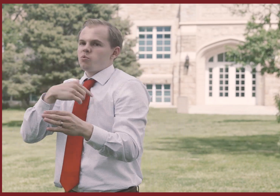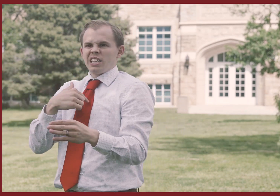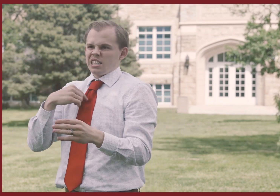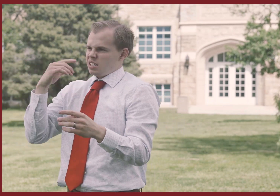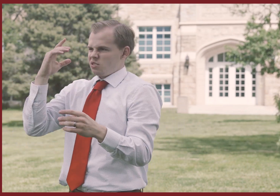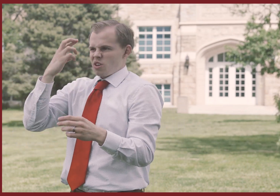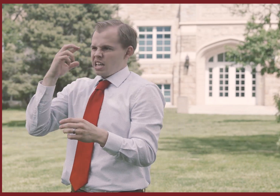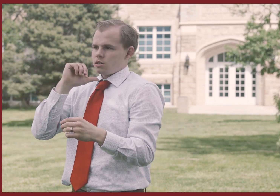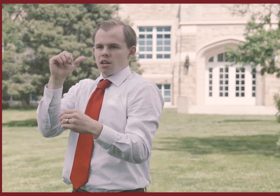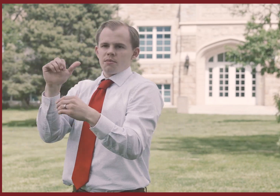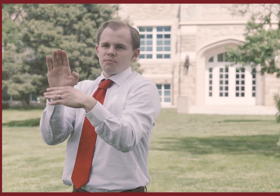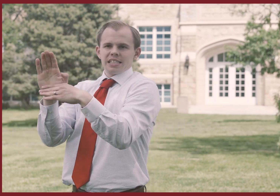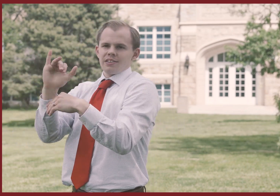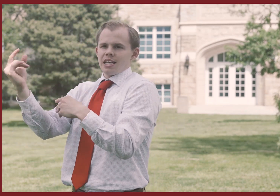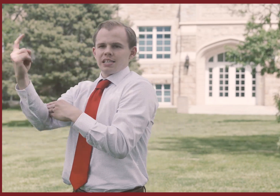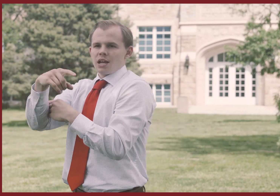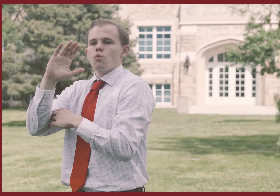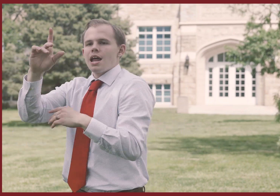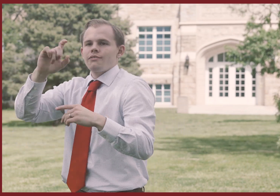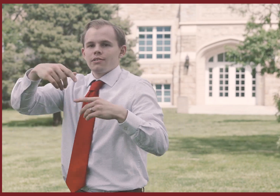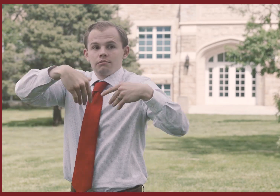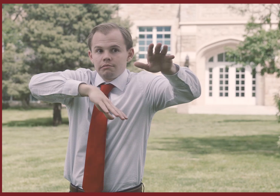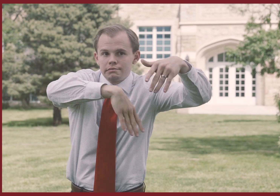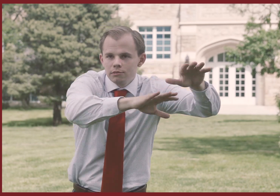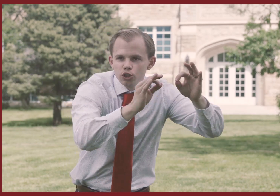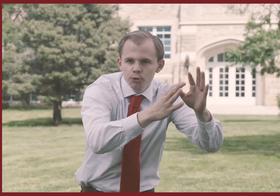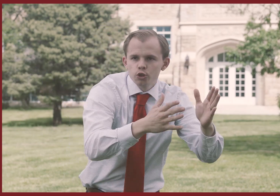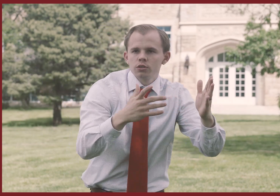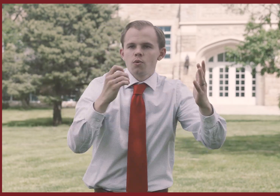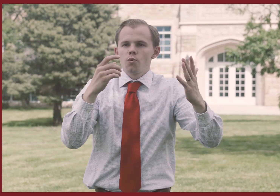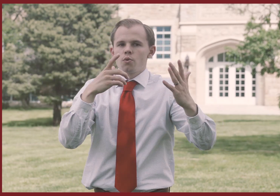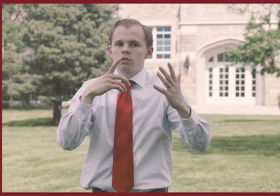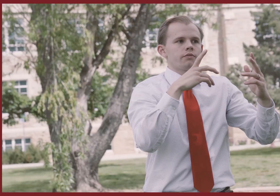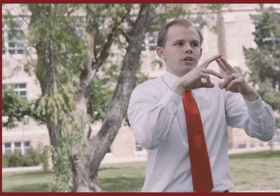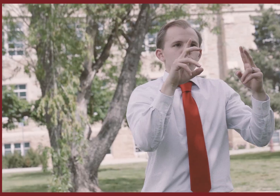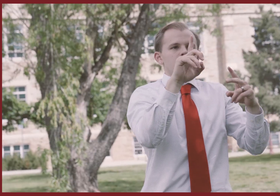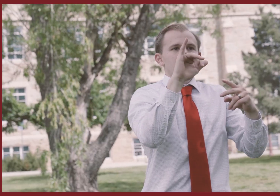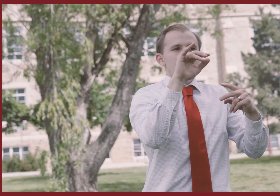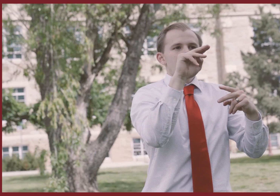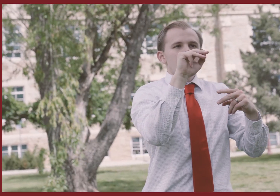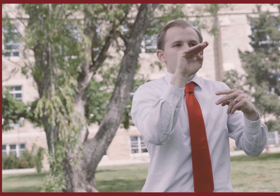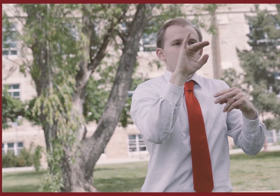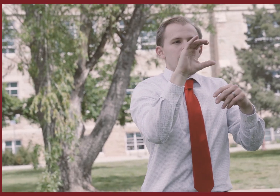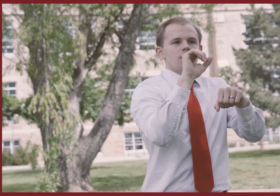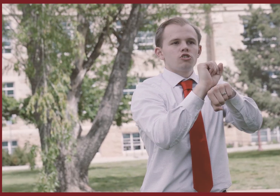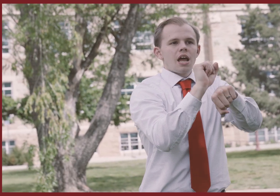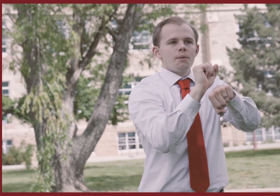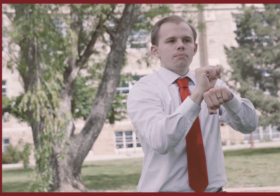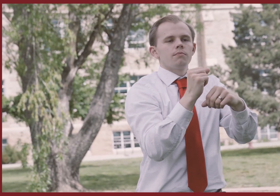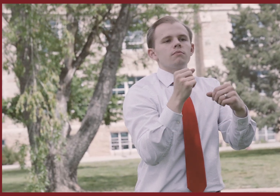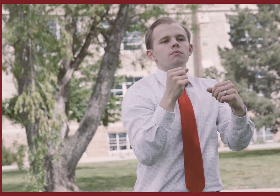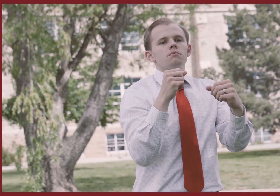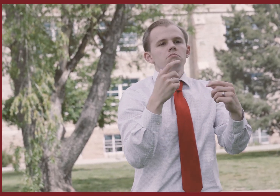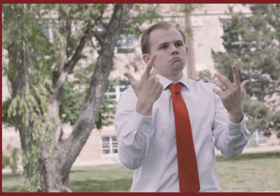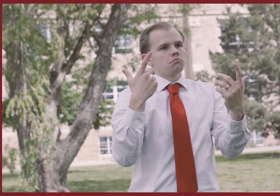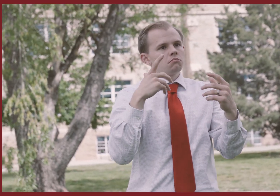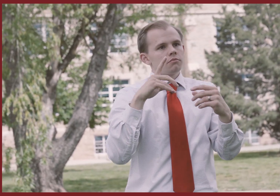If it turns out we didn't need somebody that day, we're not that busy, you know releasing interpreters to go home. So it was a very dynamic job